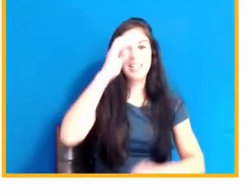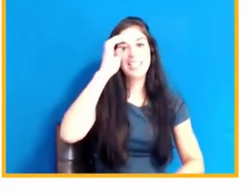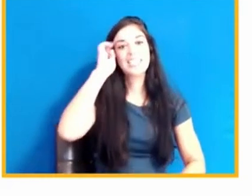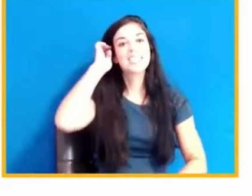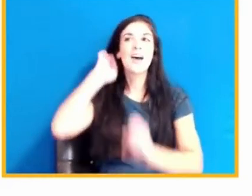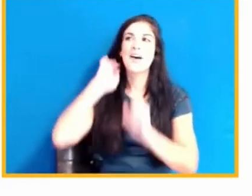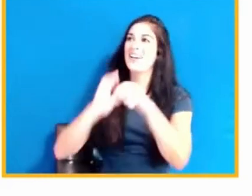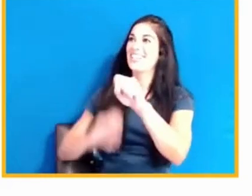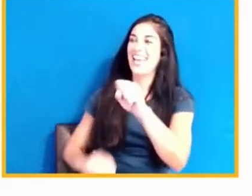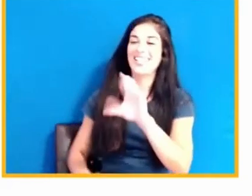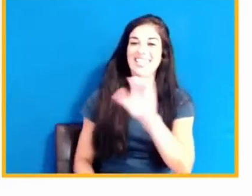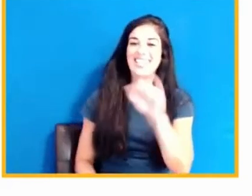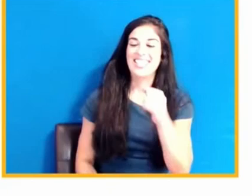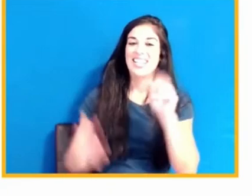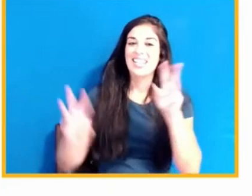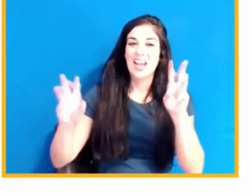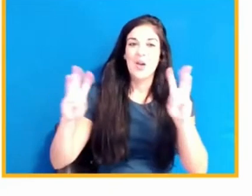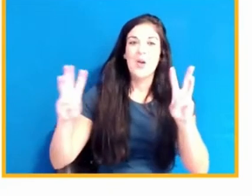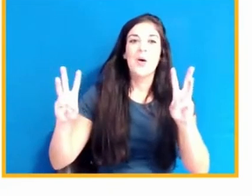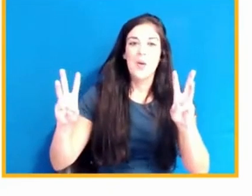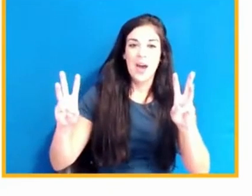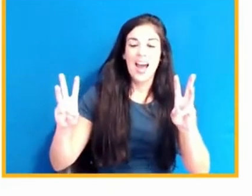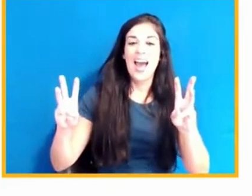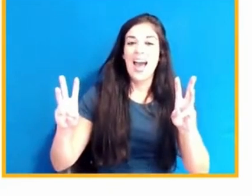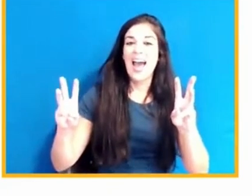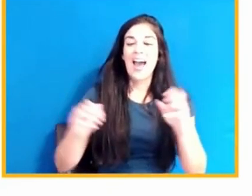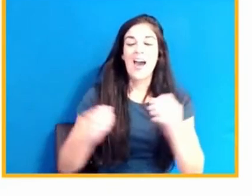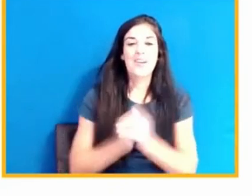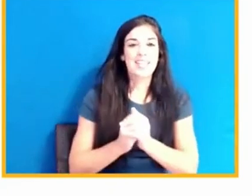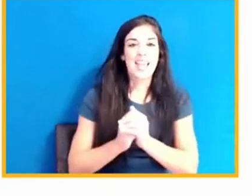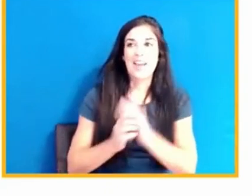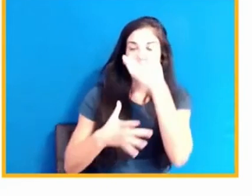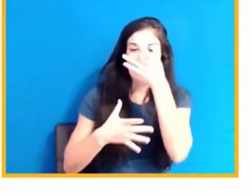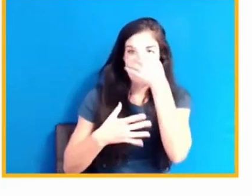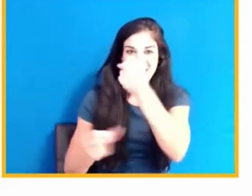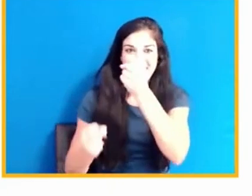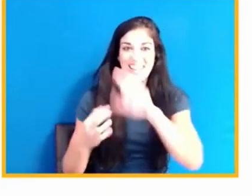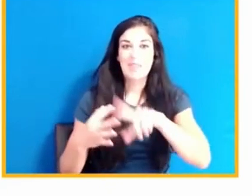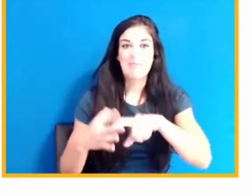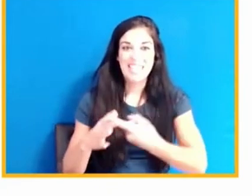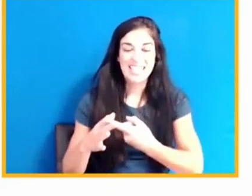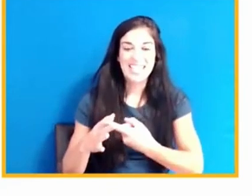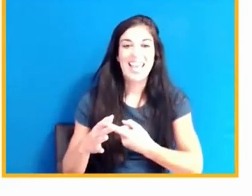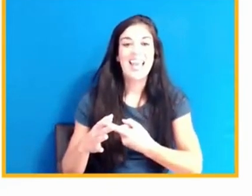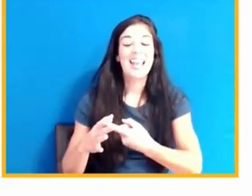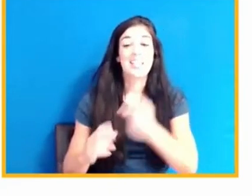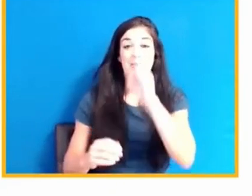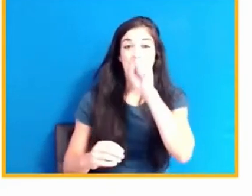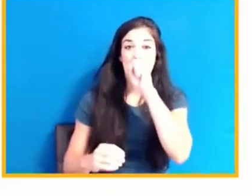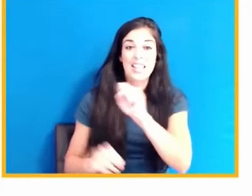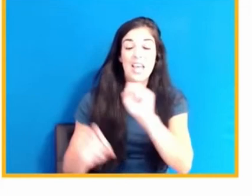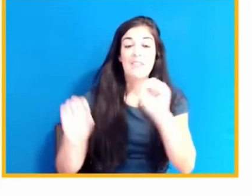[Kendi] Yes. Oh CJ wow, I was hooked from right the beginning of it. I love how I could see the musicality, I could